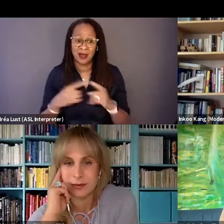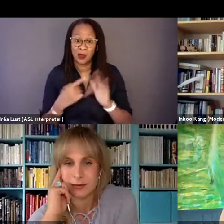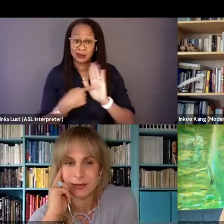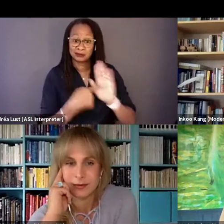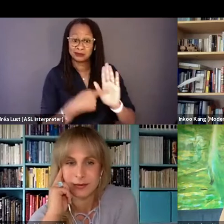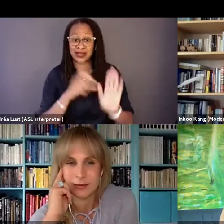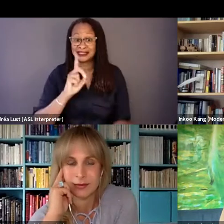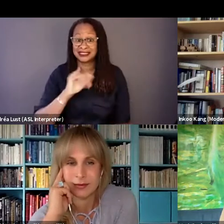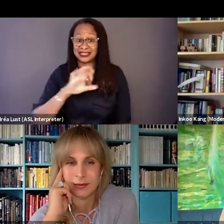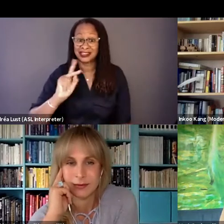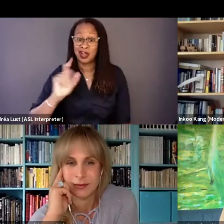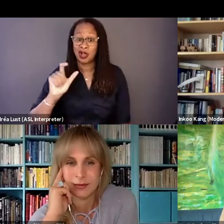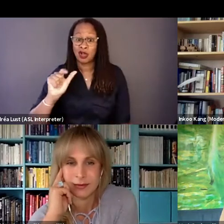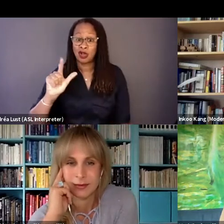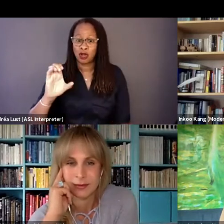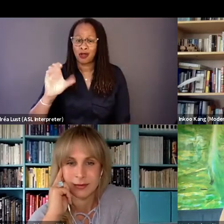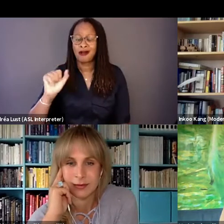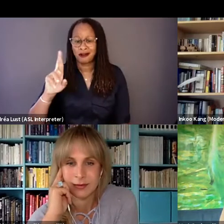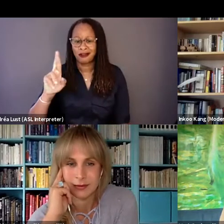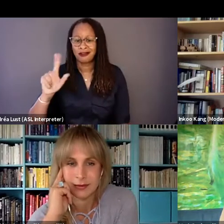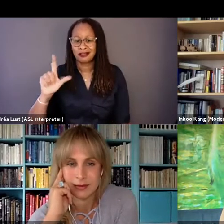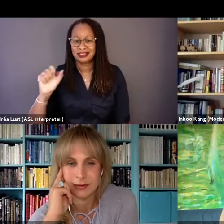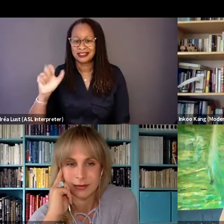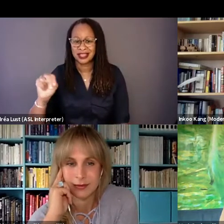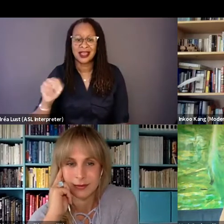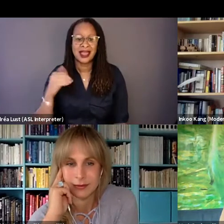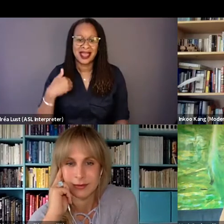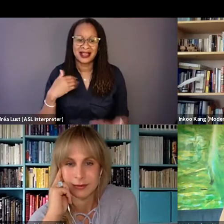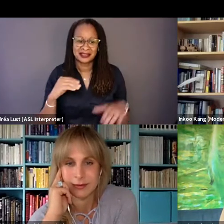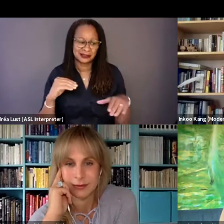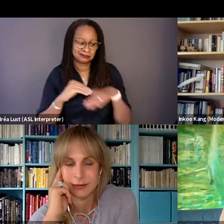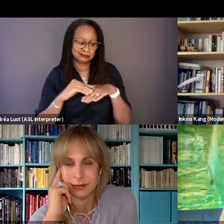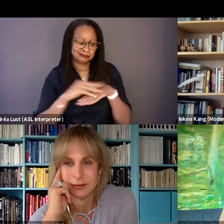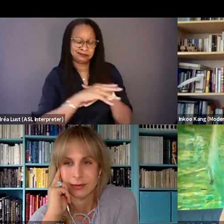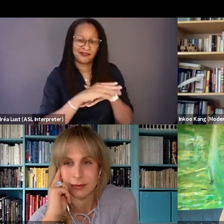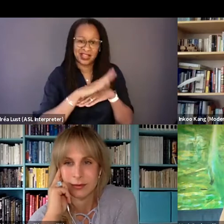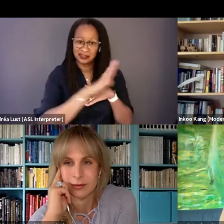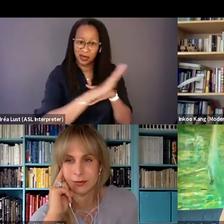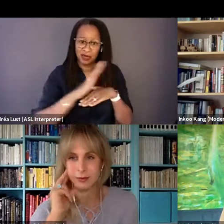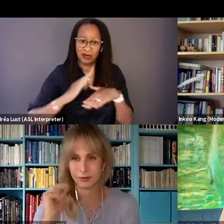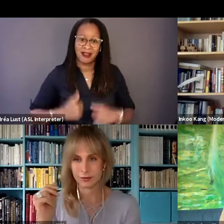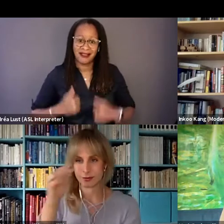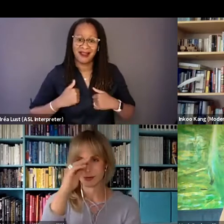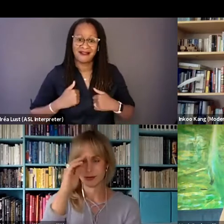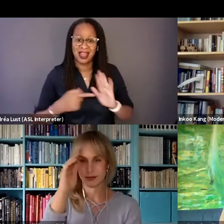this man who has had this disproportionate effect on Liz Carmichael's life, it's revealed to be Tucker's dad,